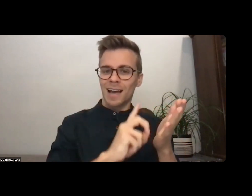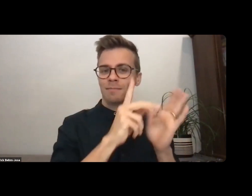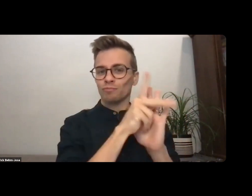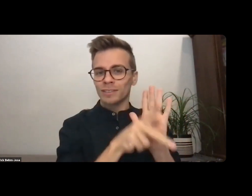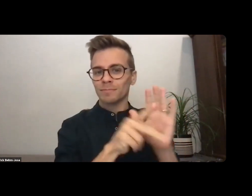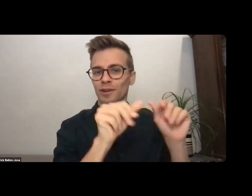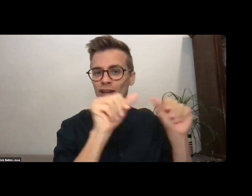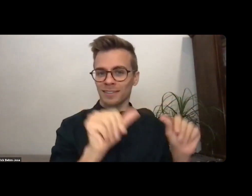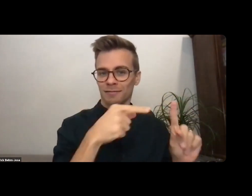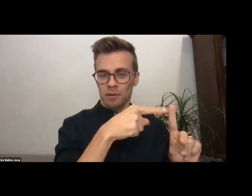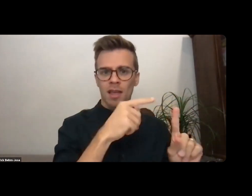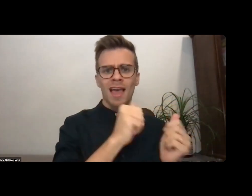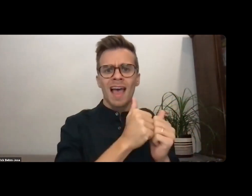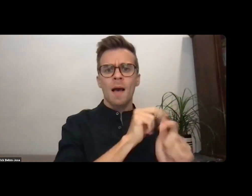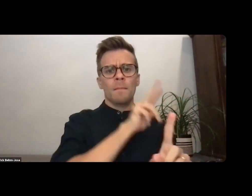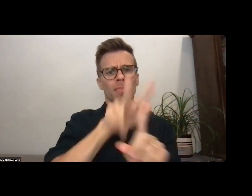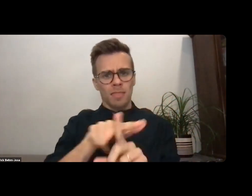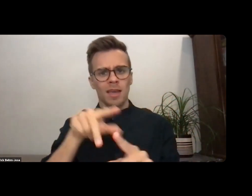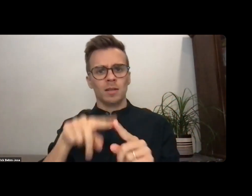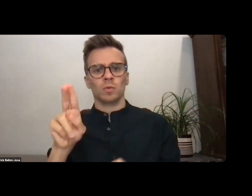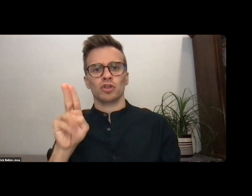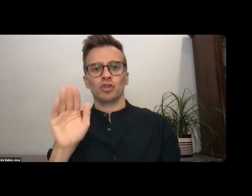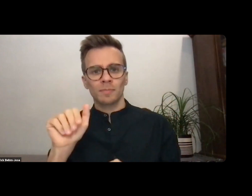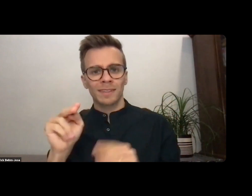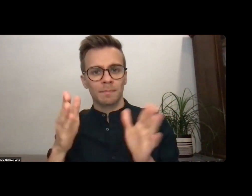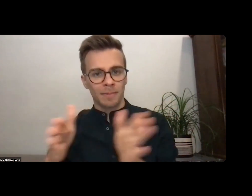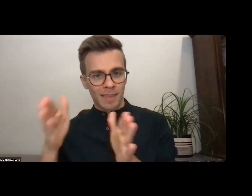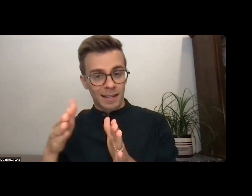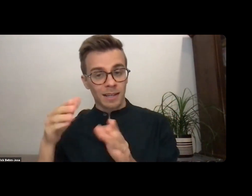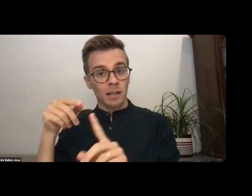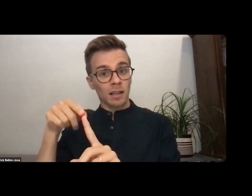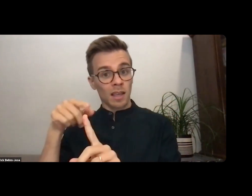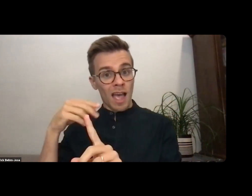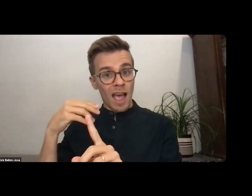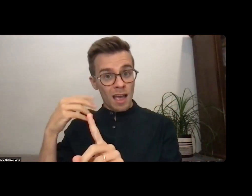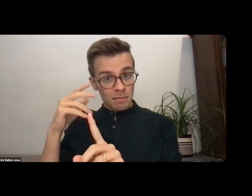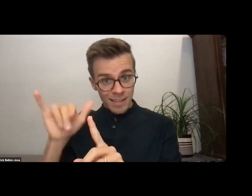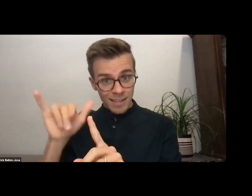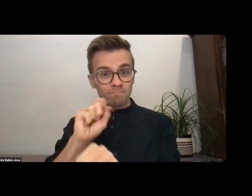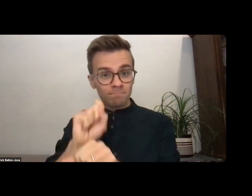Inclusion in Washington, D.C. And it looked at design principles in architecture, and how they would apply to urban planning,